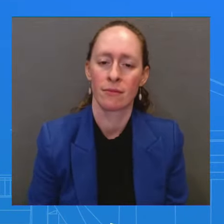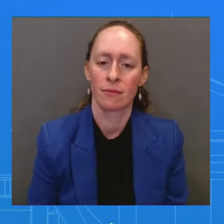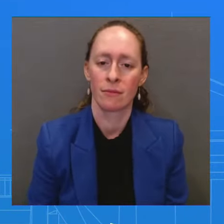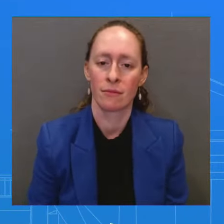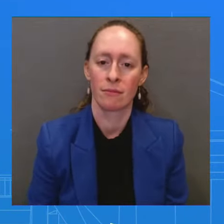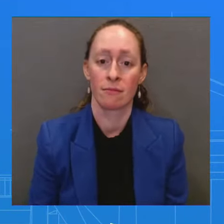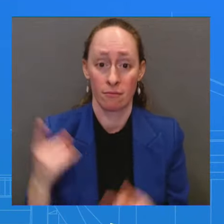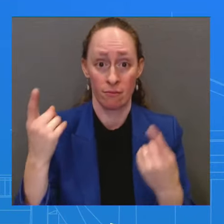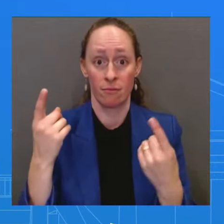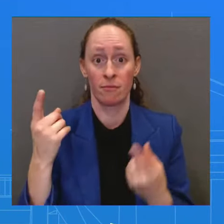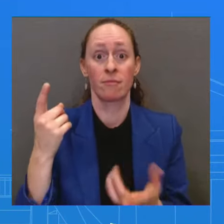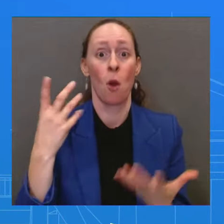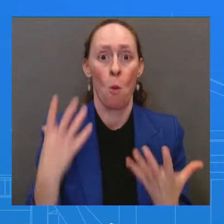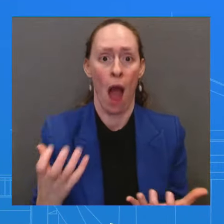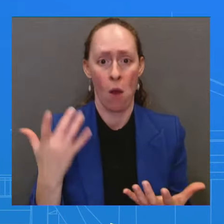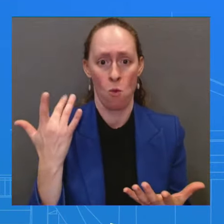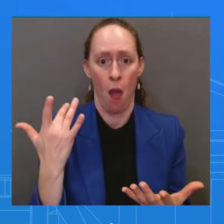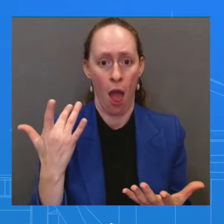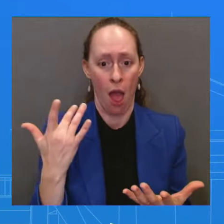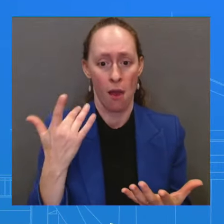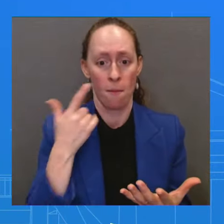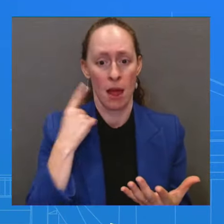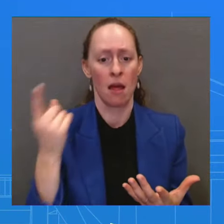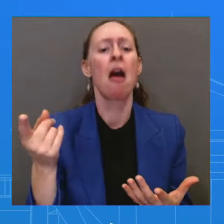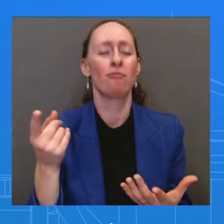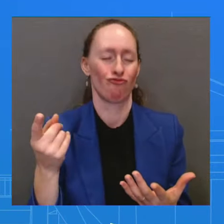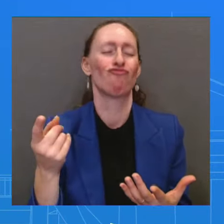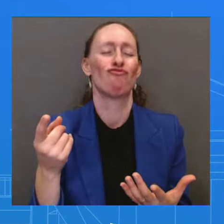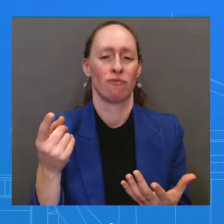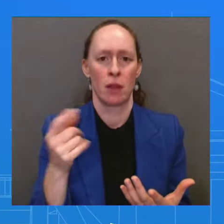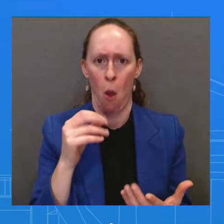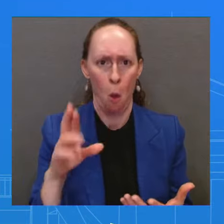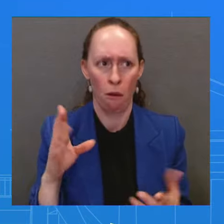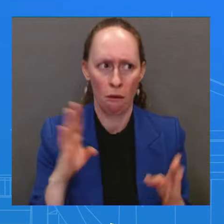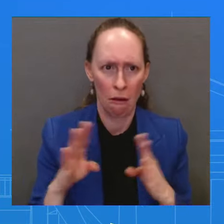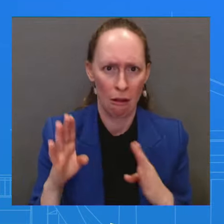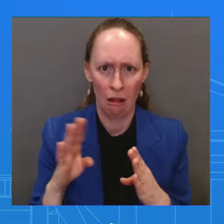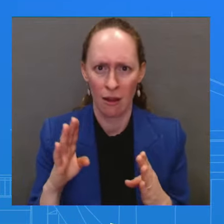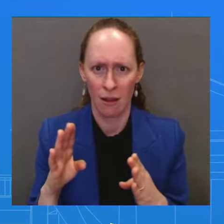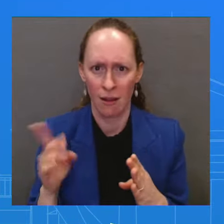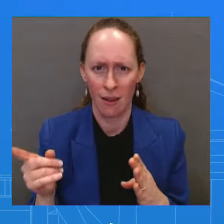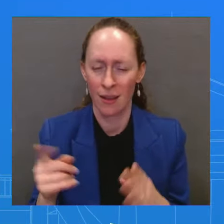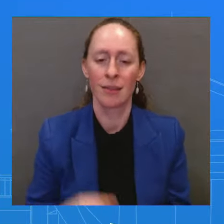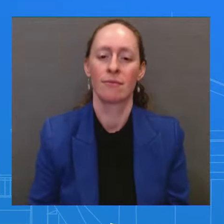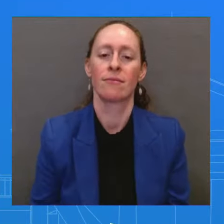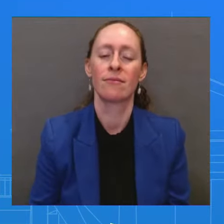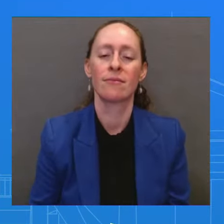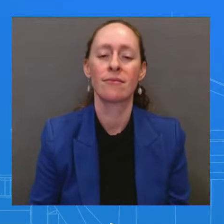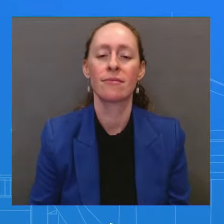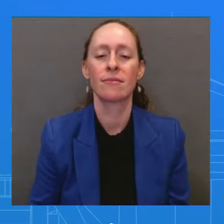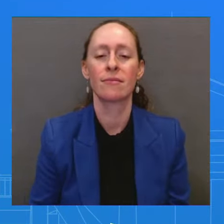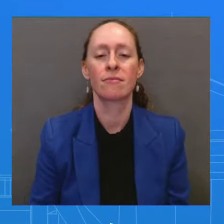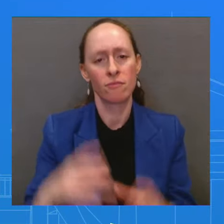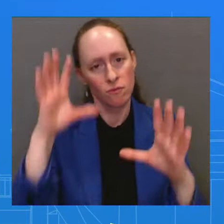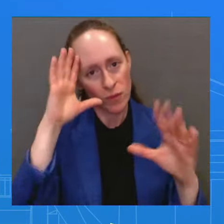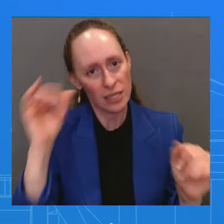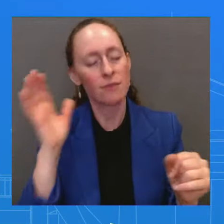The Press: Understood. Ms. Jean-Pierre: when the time comes as to why he wants to -- why he wants to speak to Ukraine. What I can say is what we've heard from Congress --